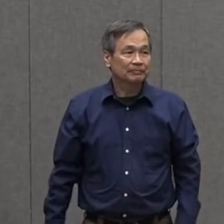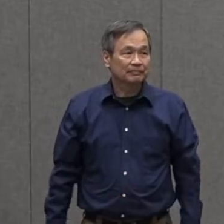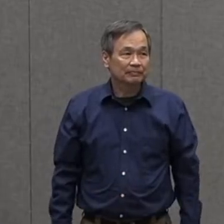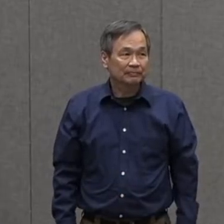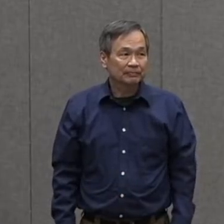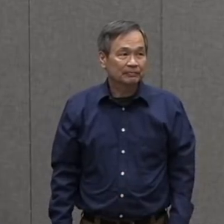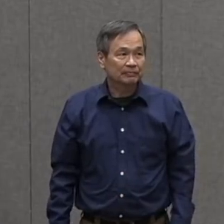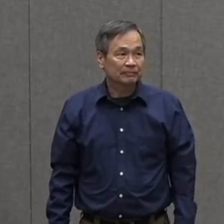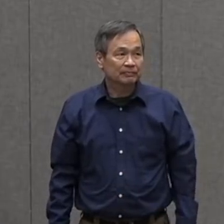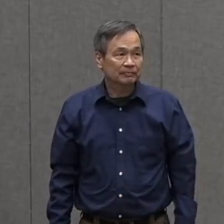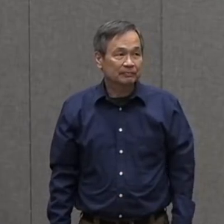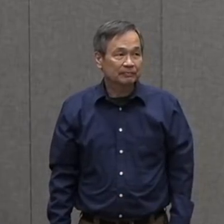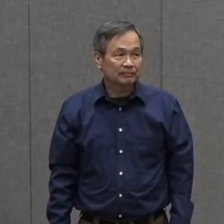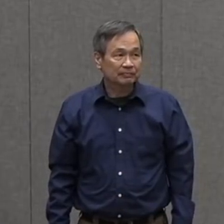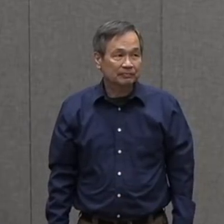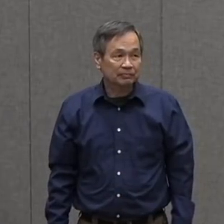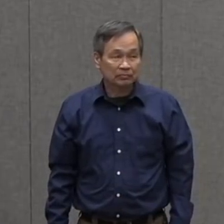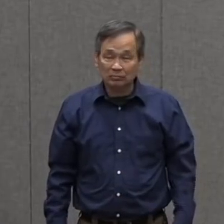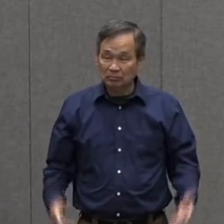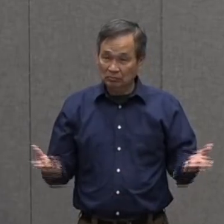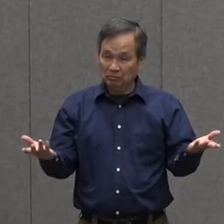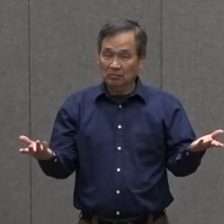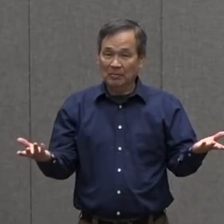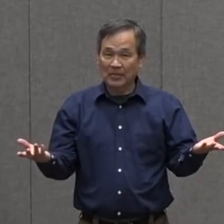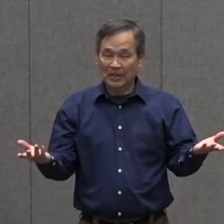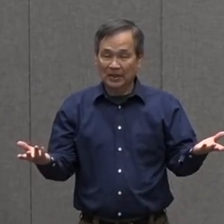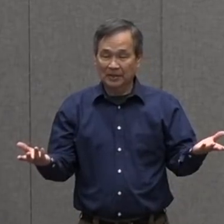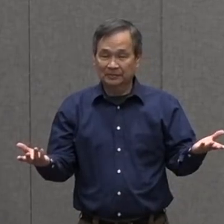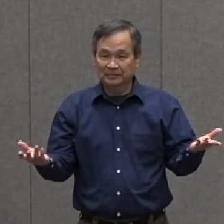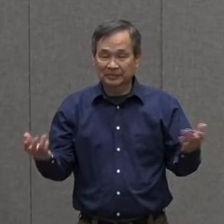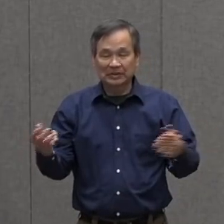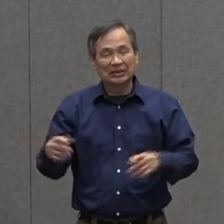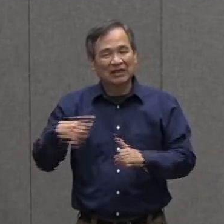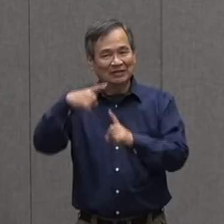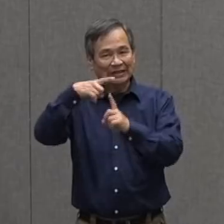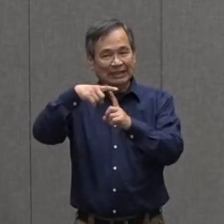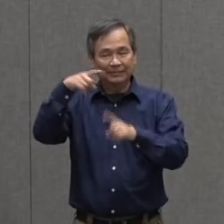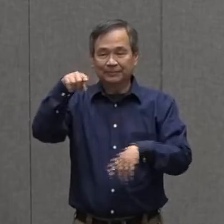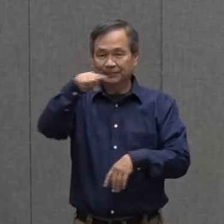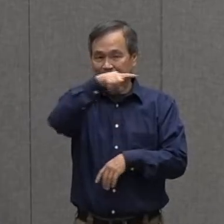All right, so we have a little chart here, and I have some to test you with.